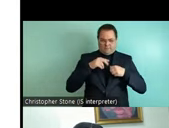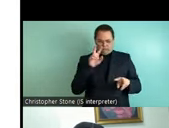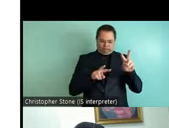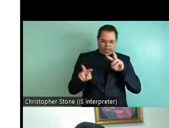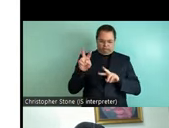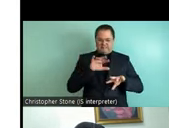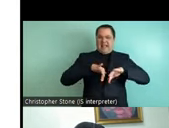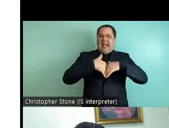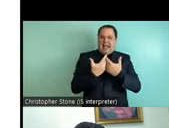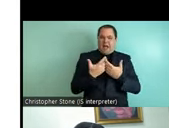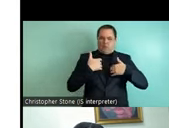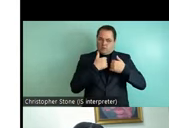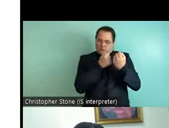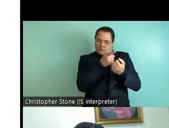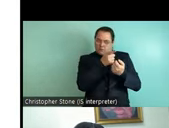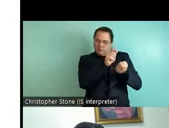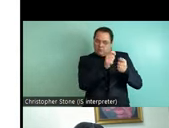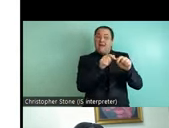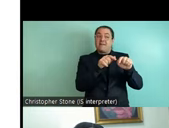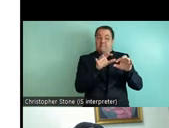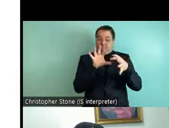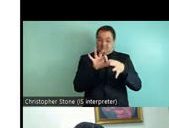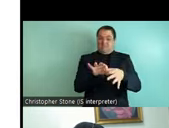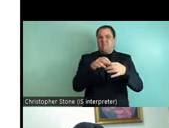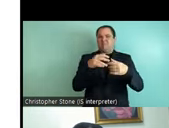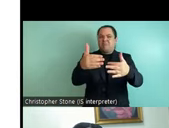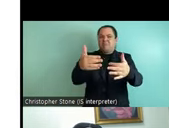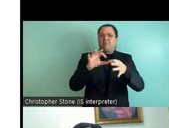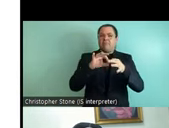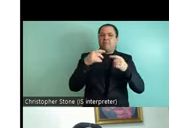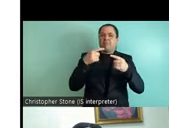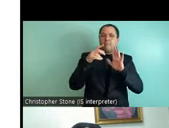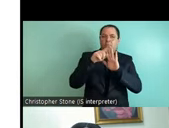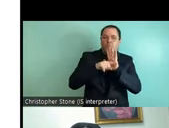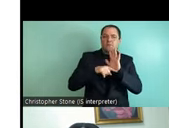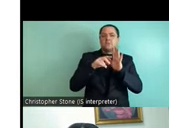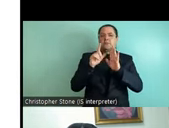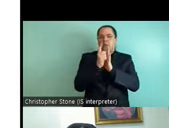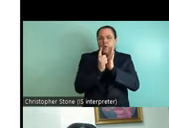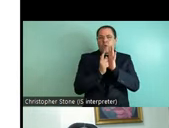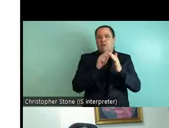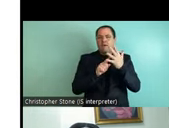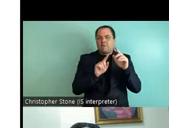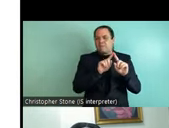for our members are some of the other benefits, then in terms of our success story I've mentioned,